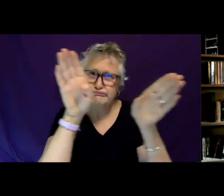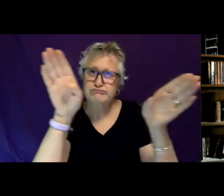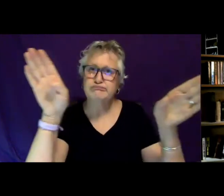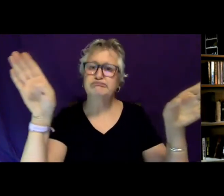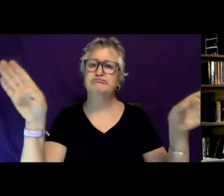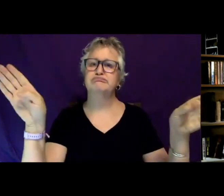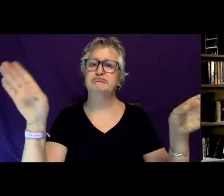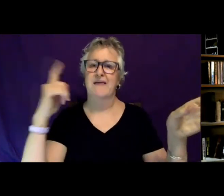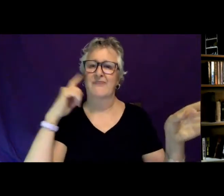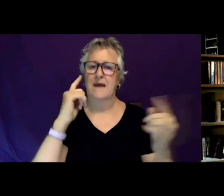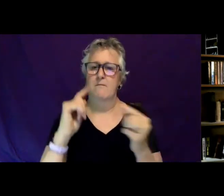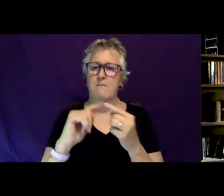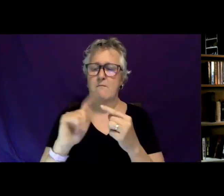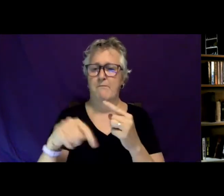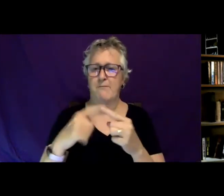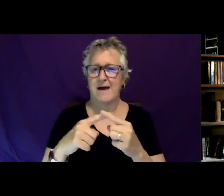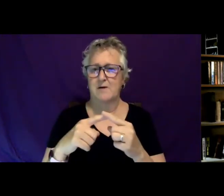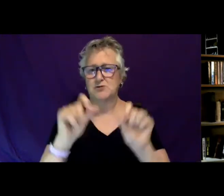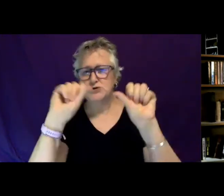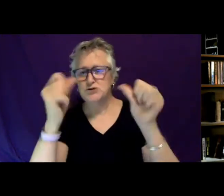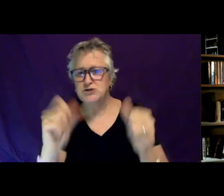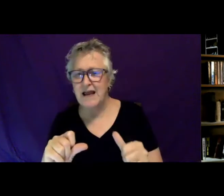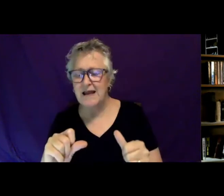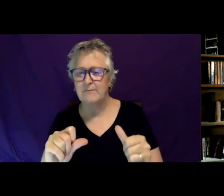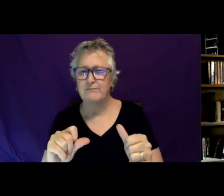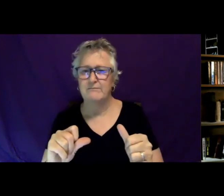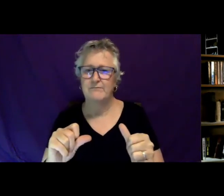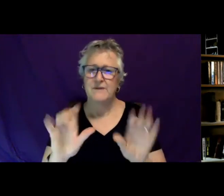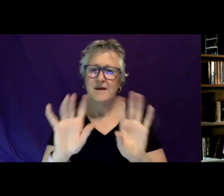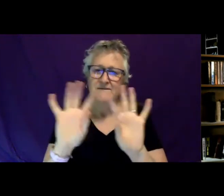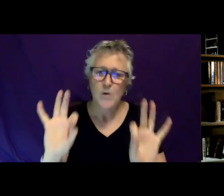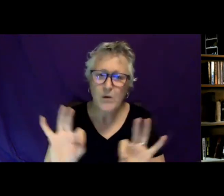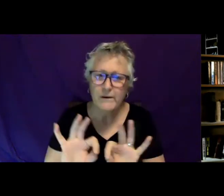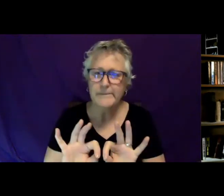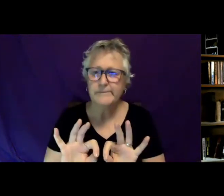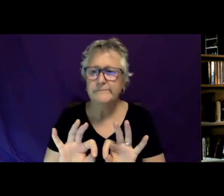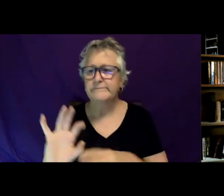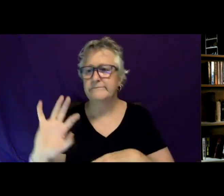Uh, and I think that, that, that's a that's a crucial moment for for people,